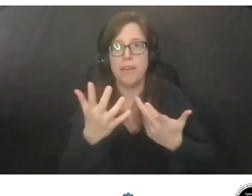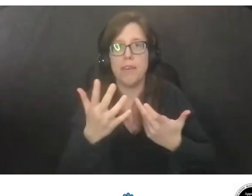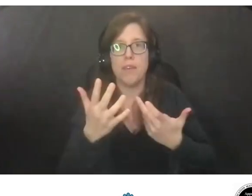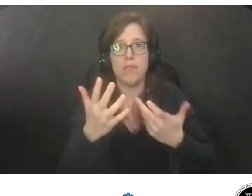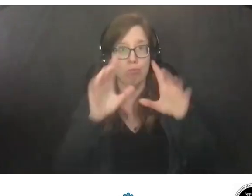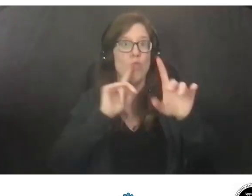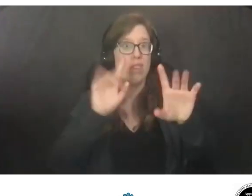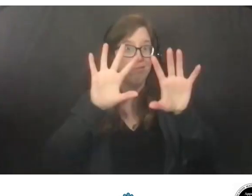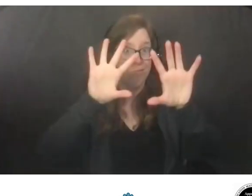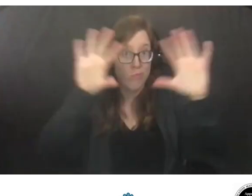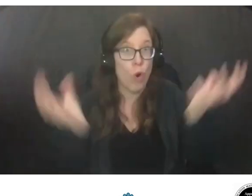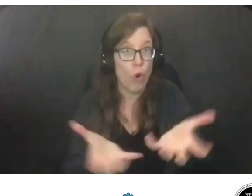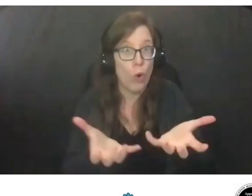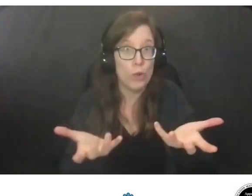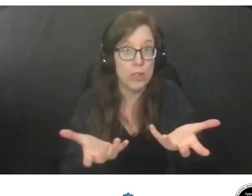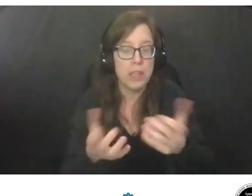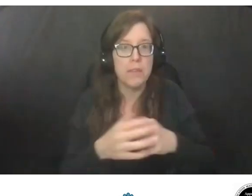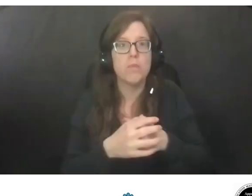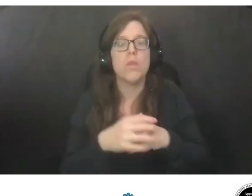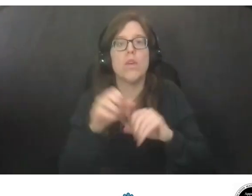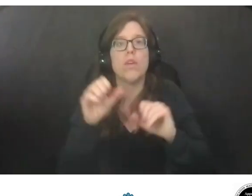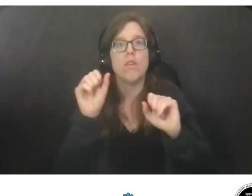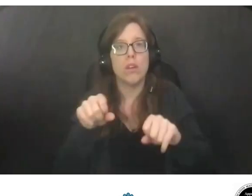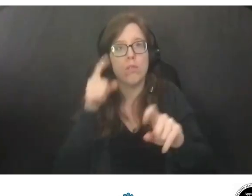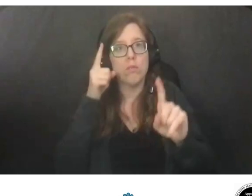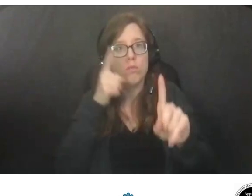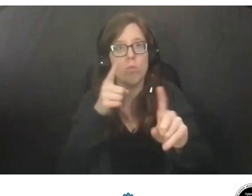around the world, really. And be able to connect